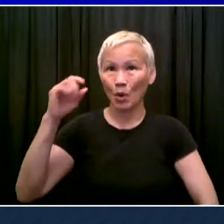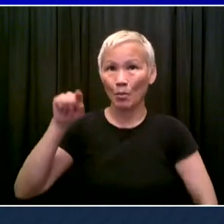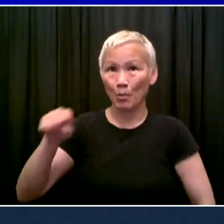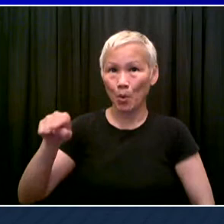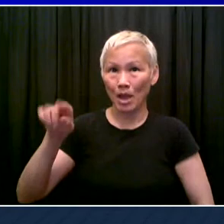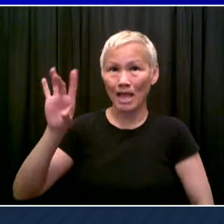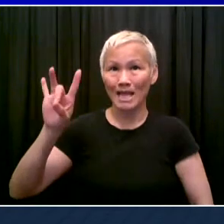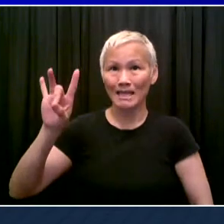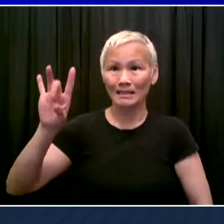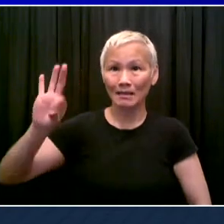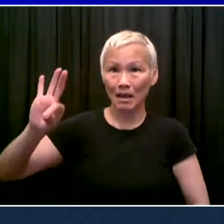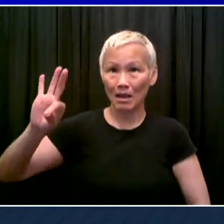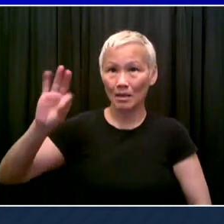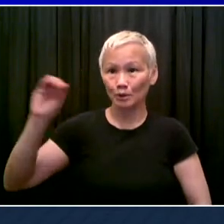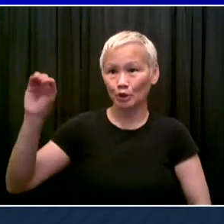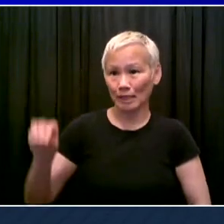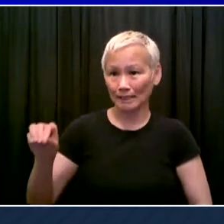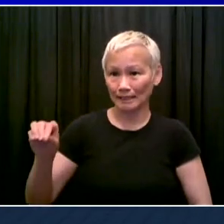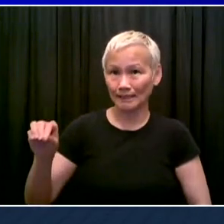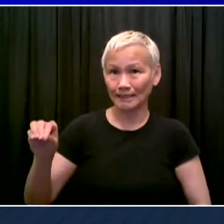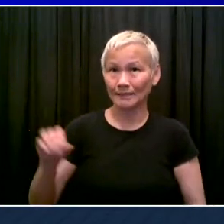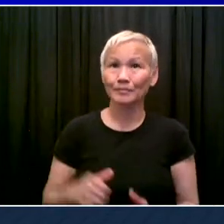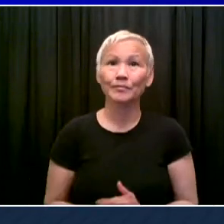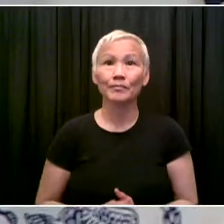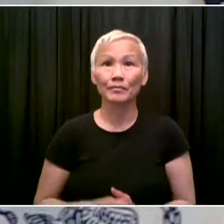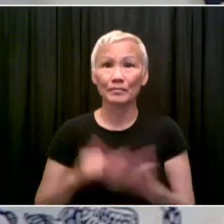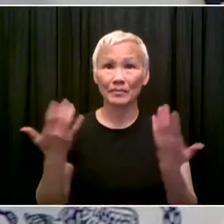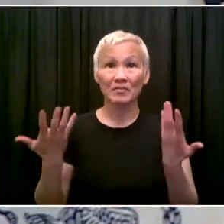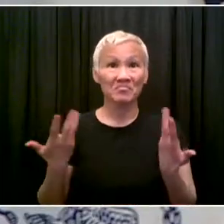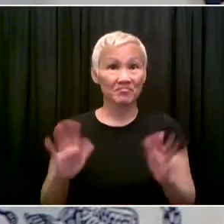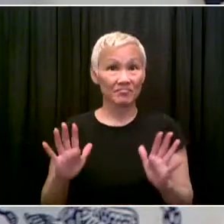POSITIVE CITYWIDE , SEVEN-DAY